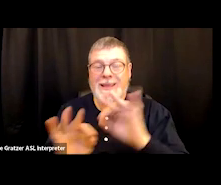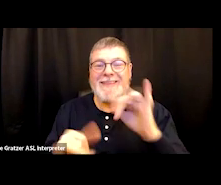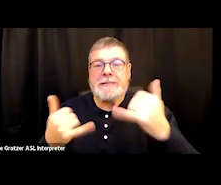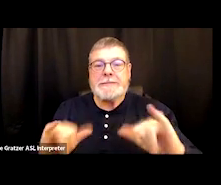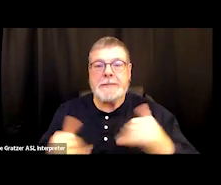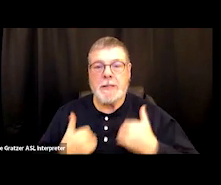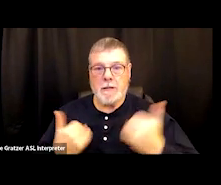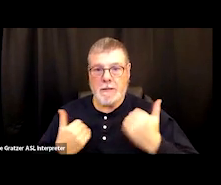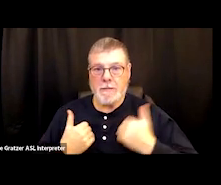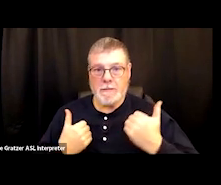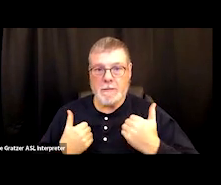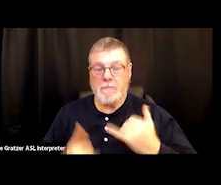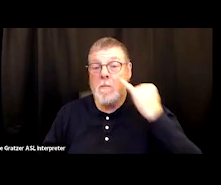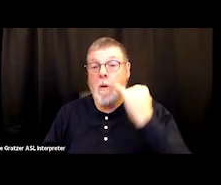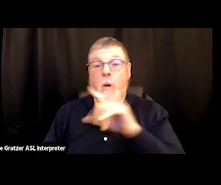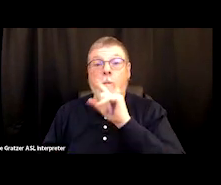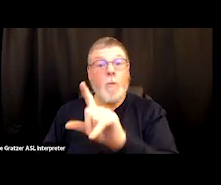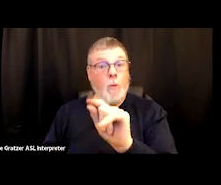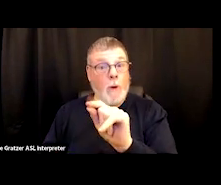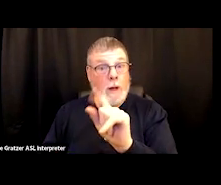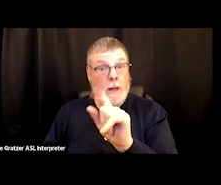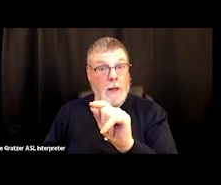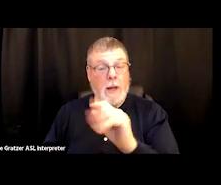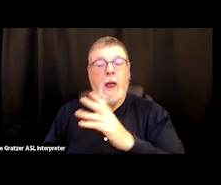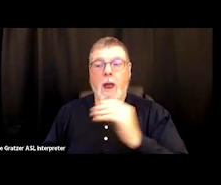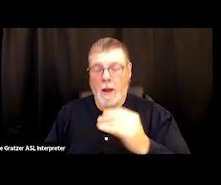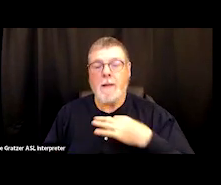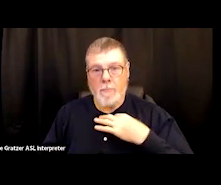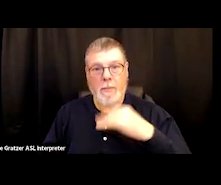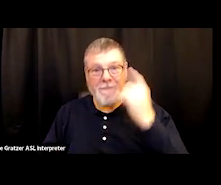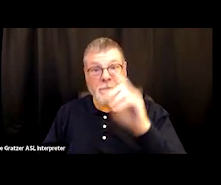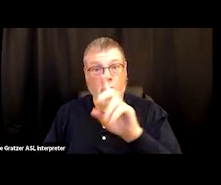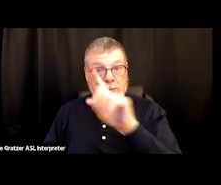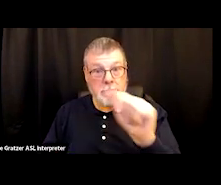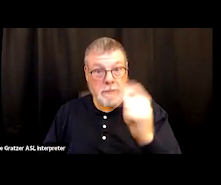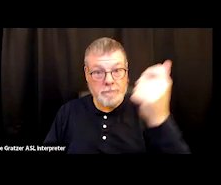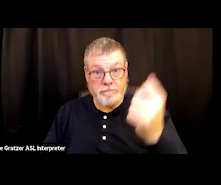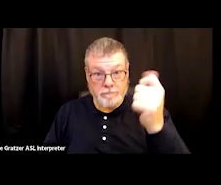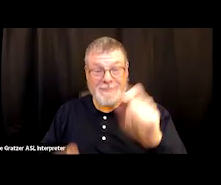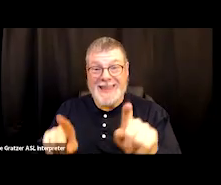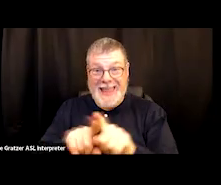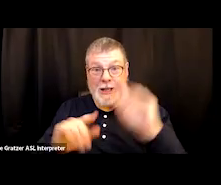So say the person's 20 years old so they're applying for disability benefits as an adult,